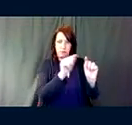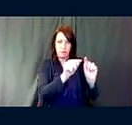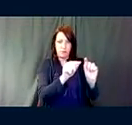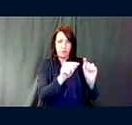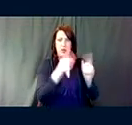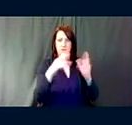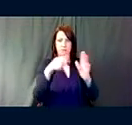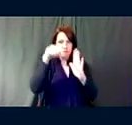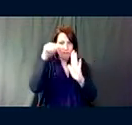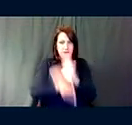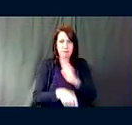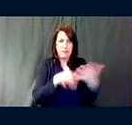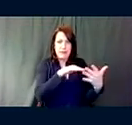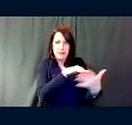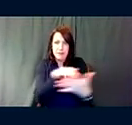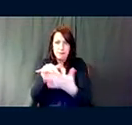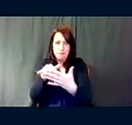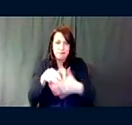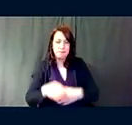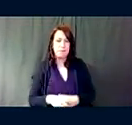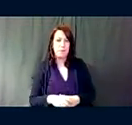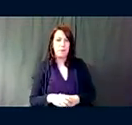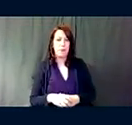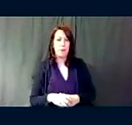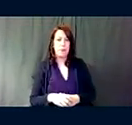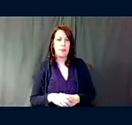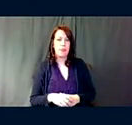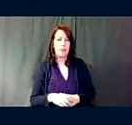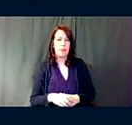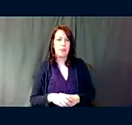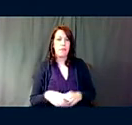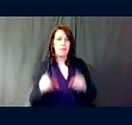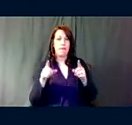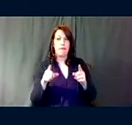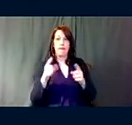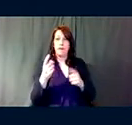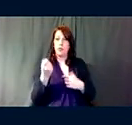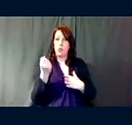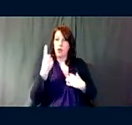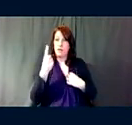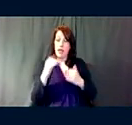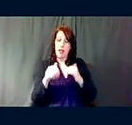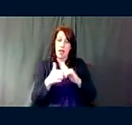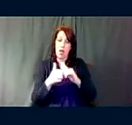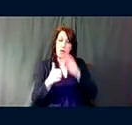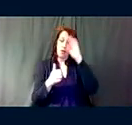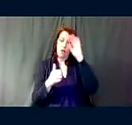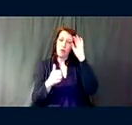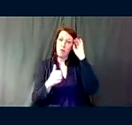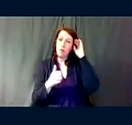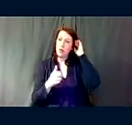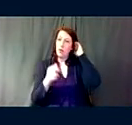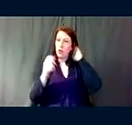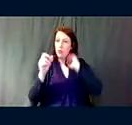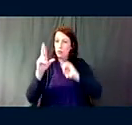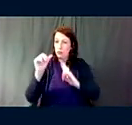IN DEPTH. NEXT SLIDE. IN ORDER TO UNDERSTAND THIS ISSUE OF HOW RACE SHOULD BE USED